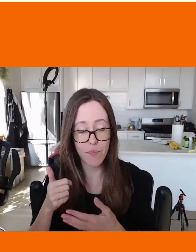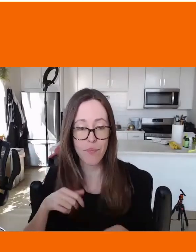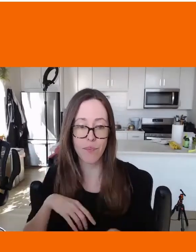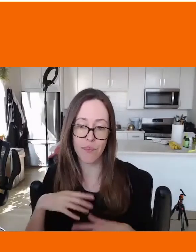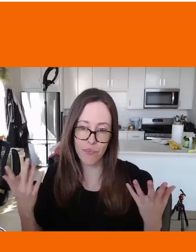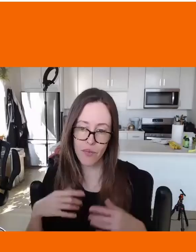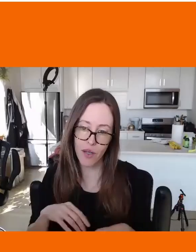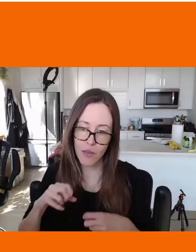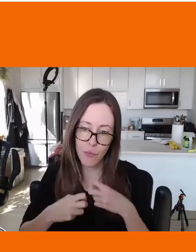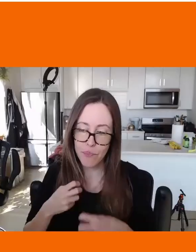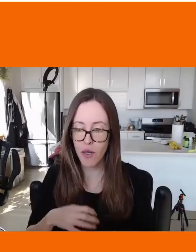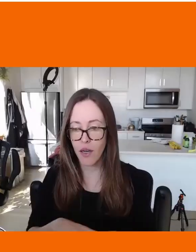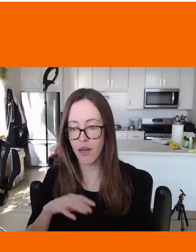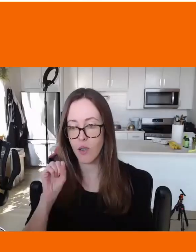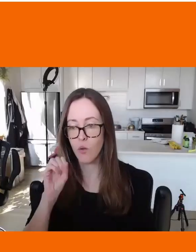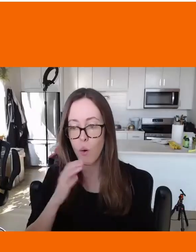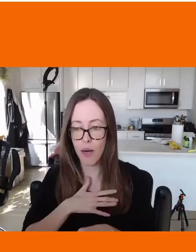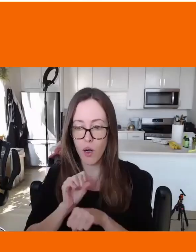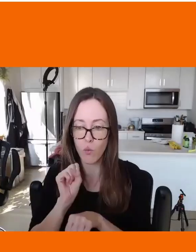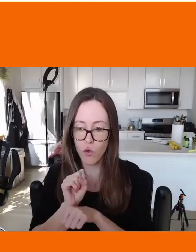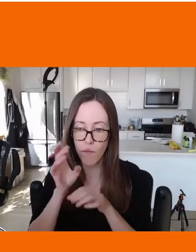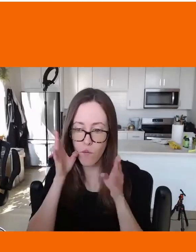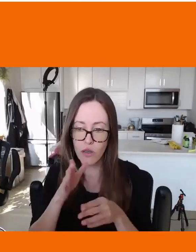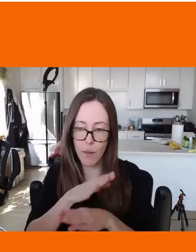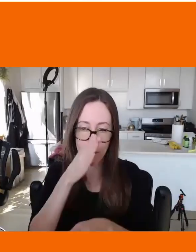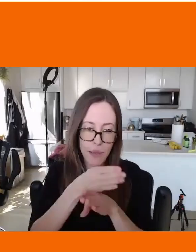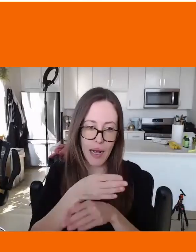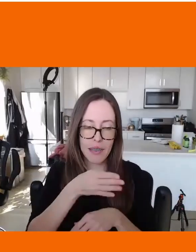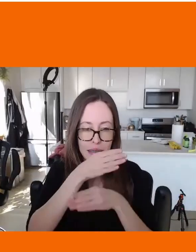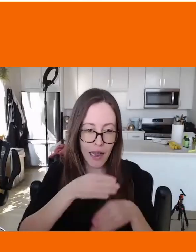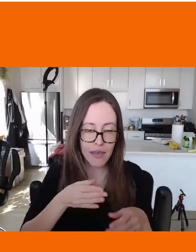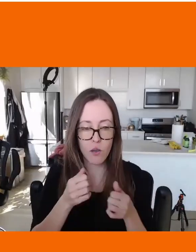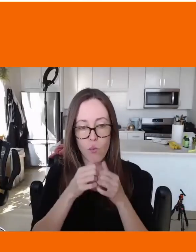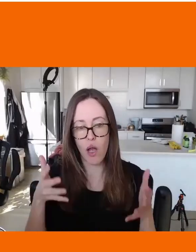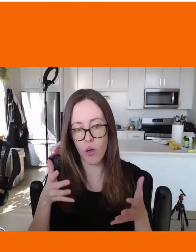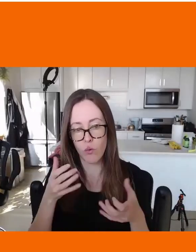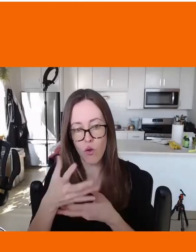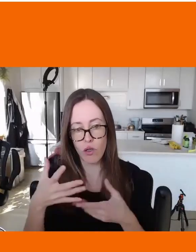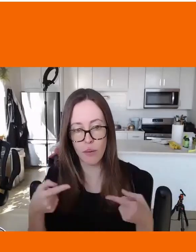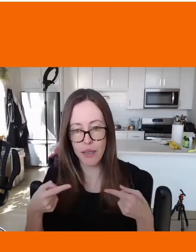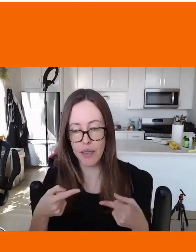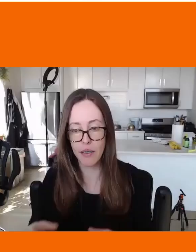Taking opioids to help does help, but unfortunately, obviously causes other problems too.